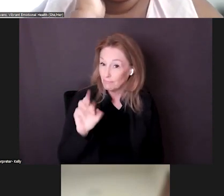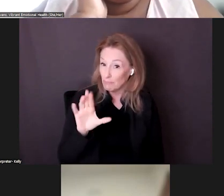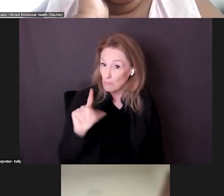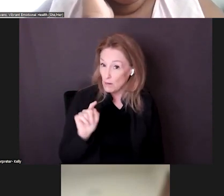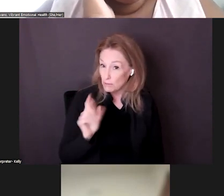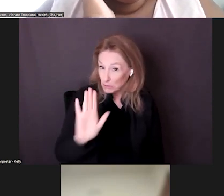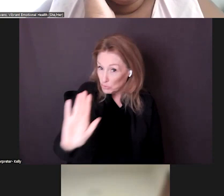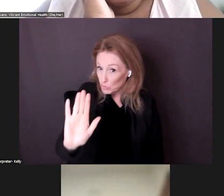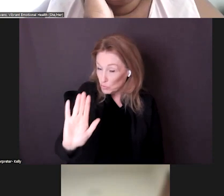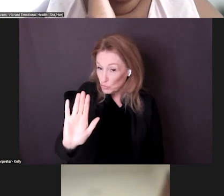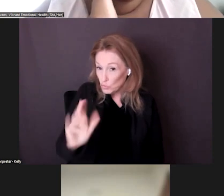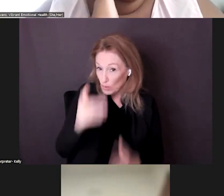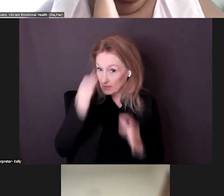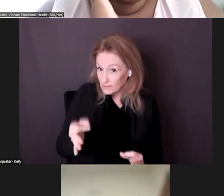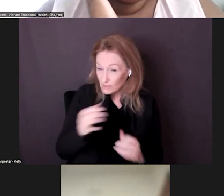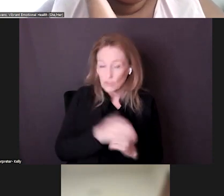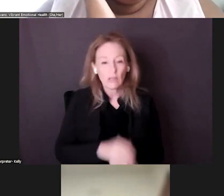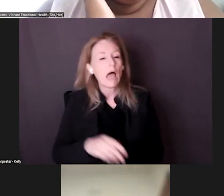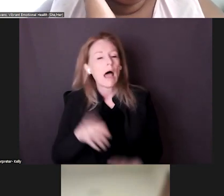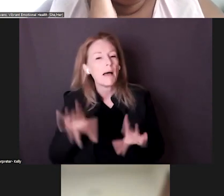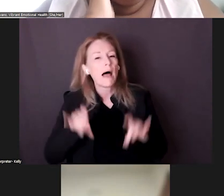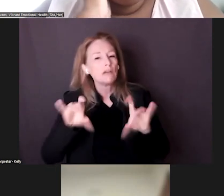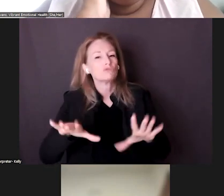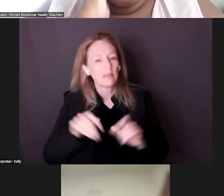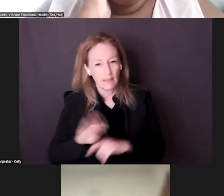I AM GOING TO GO WITH B. >> FINAL ANSWER?